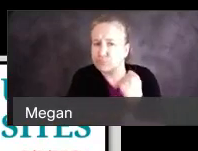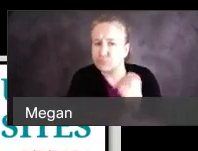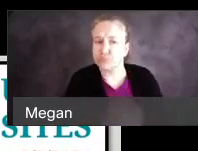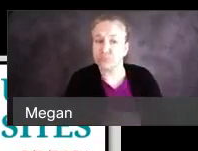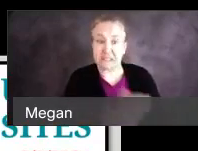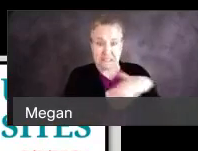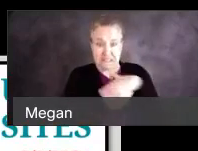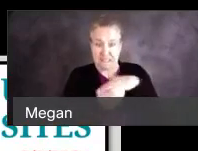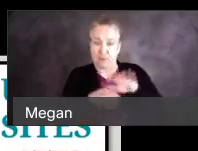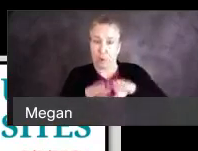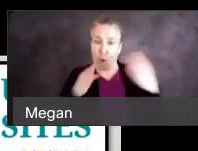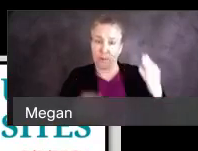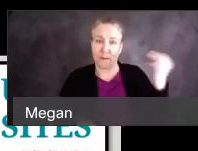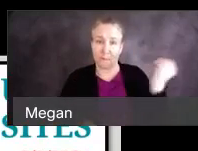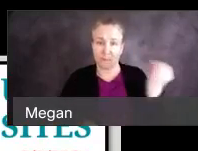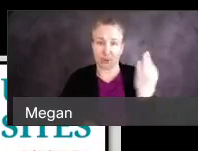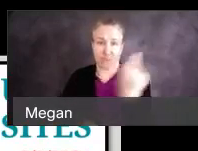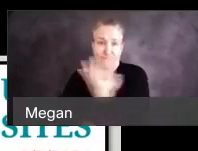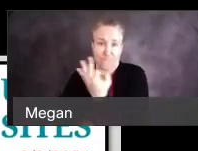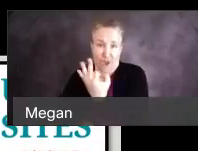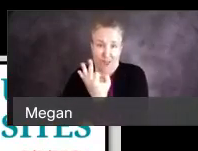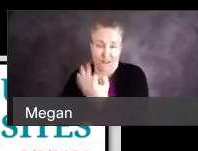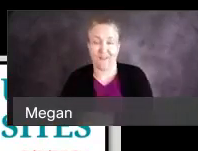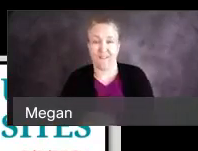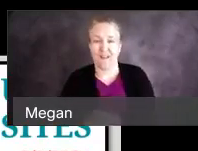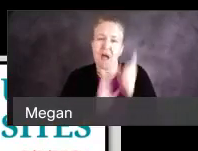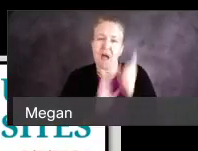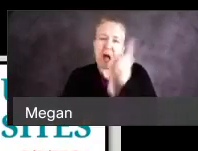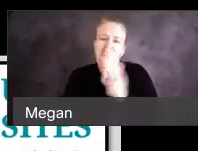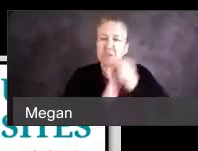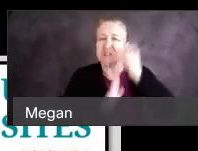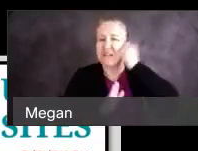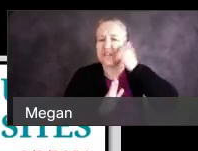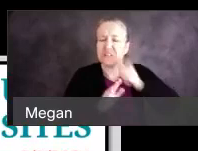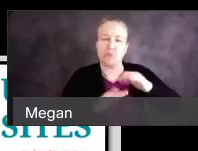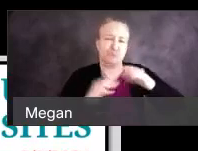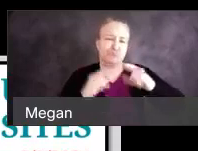Monday through Friday with varying hours each day, so please be sure to double-check.